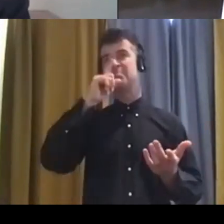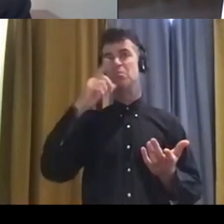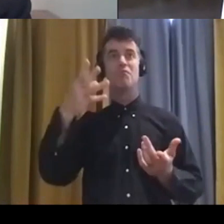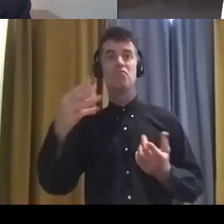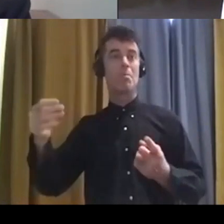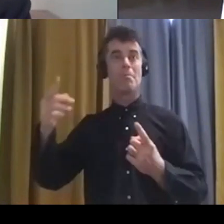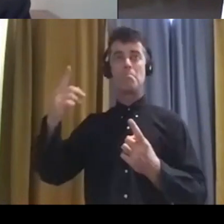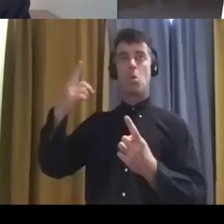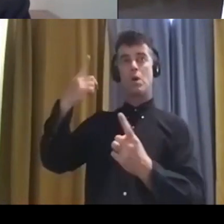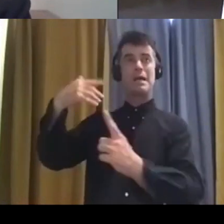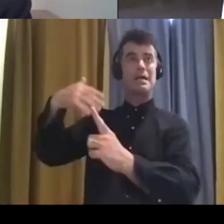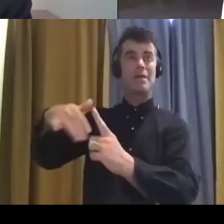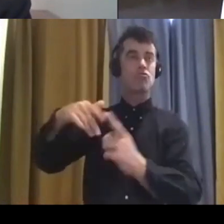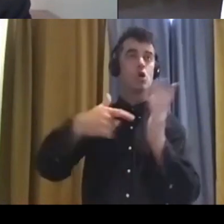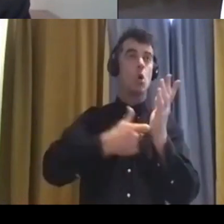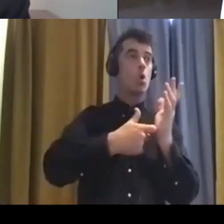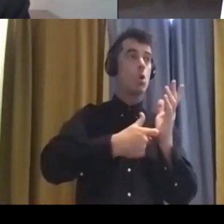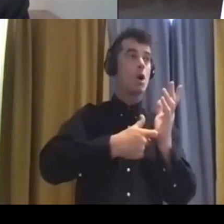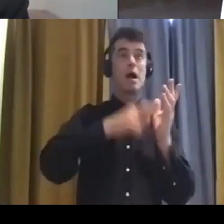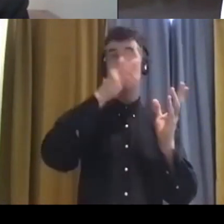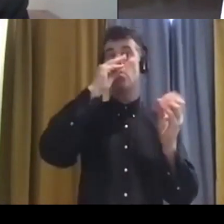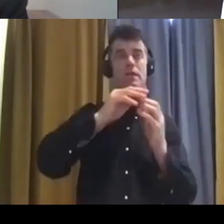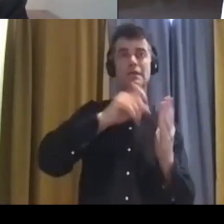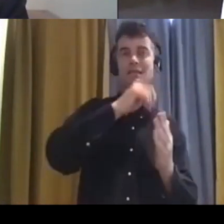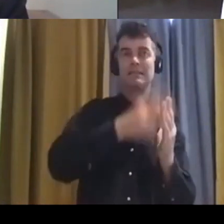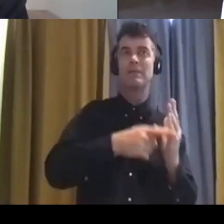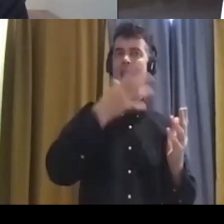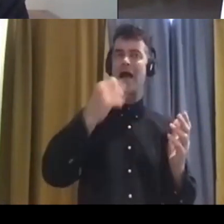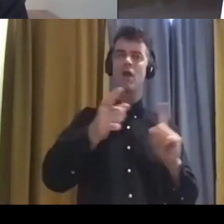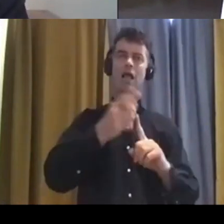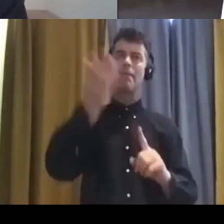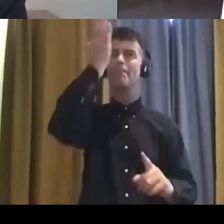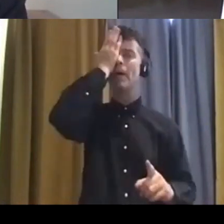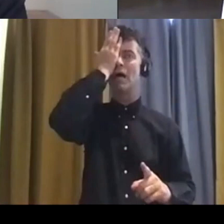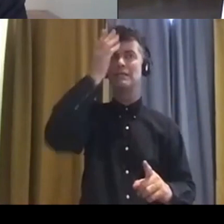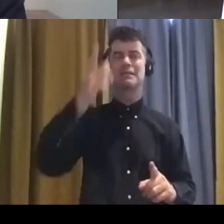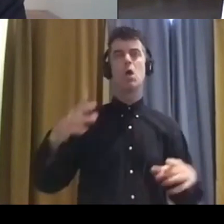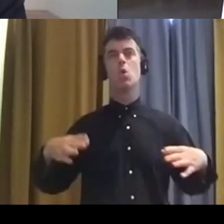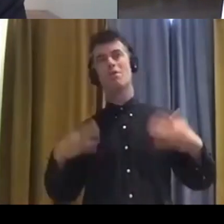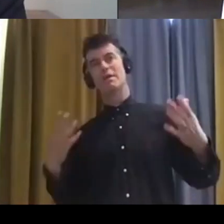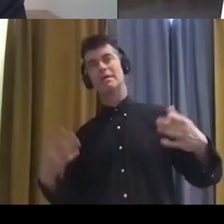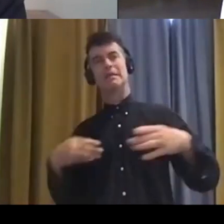disabilities has been that preconception or the bias that has come in in the employment